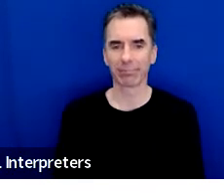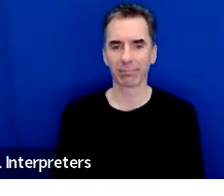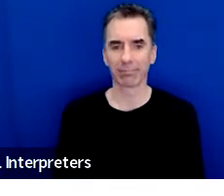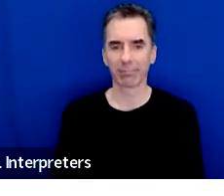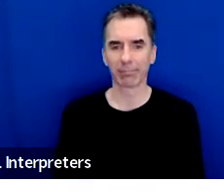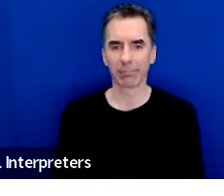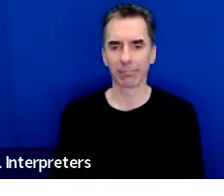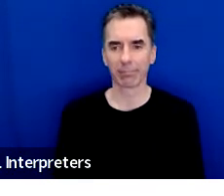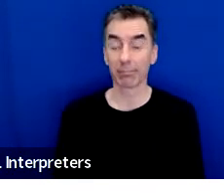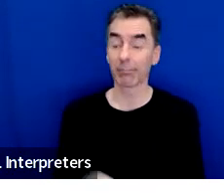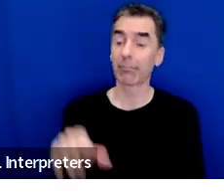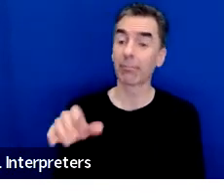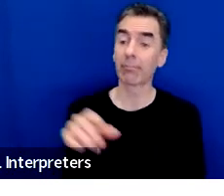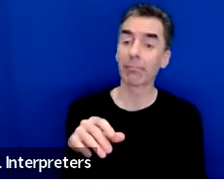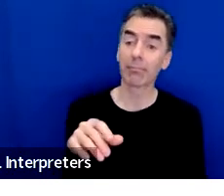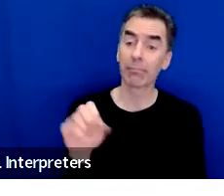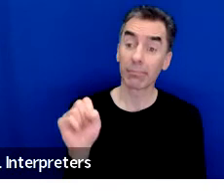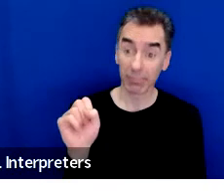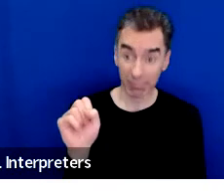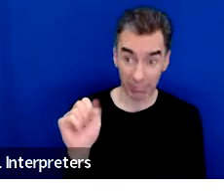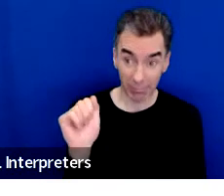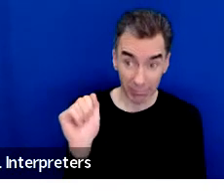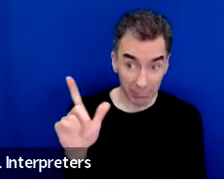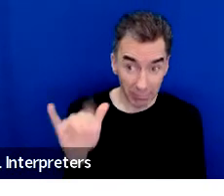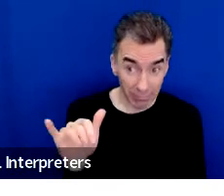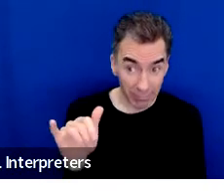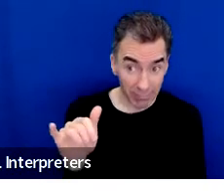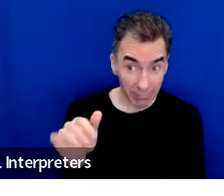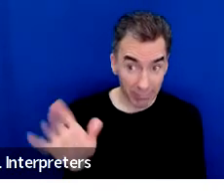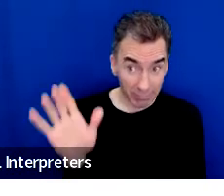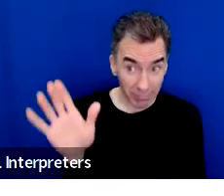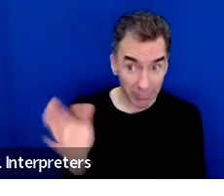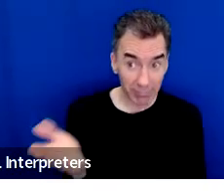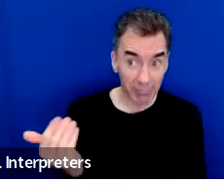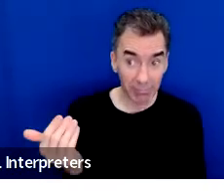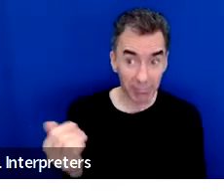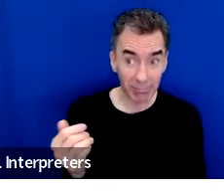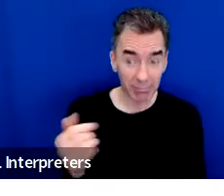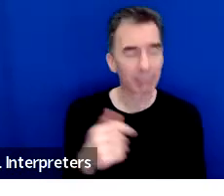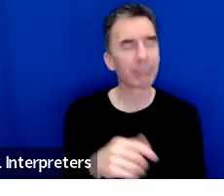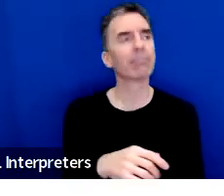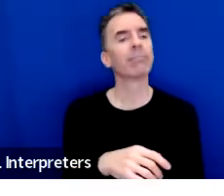so I'm not sure if Salyer gets their hand first. Sally and